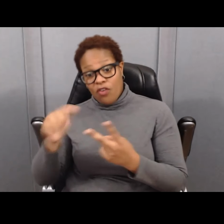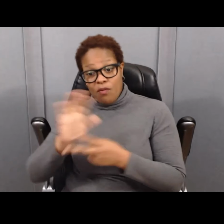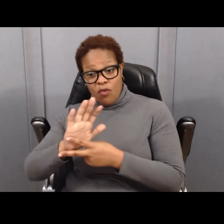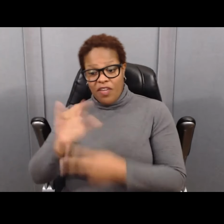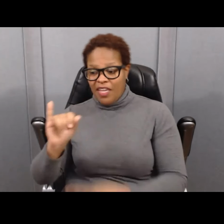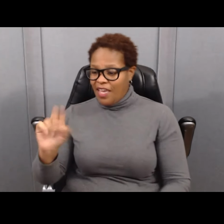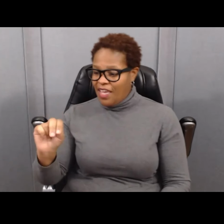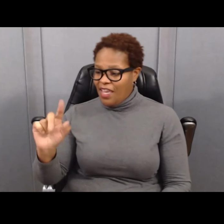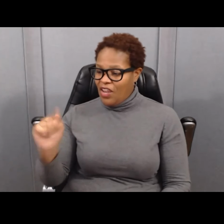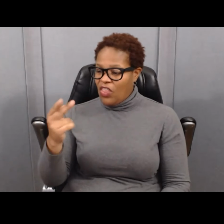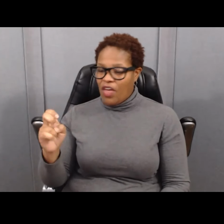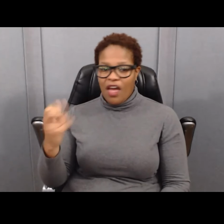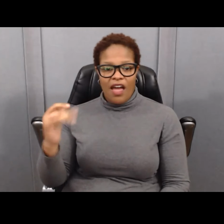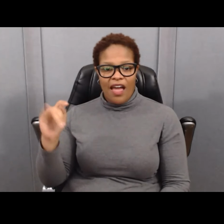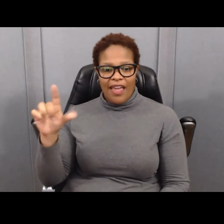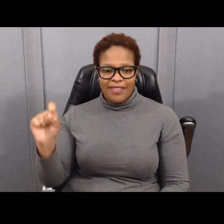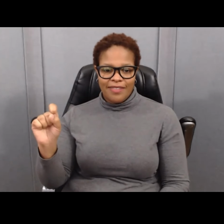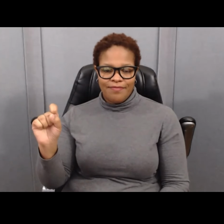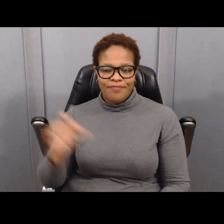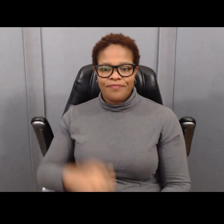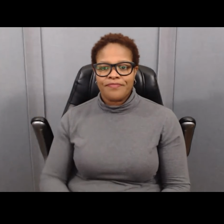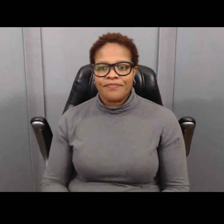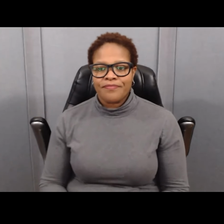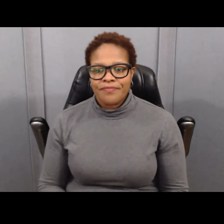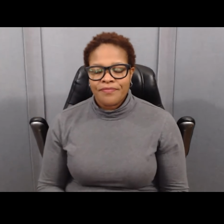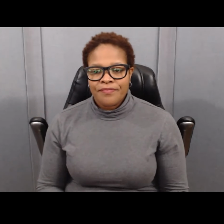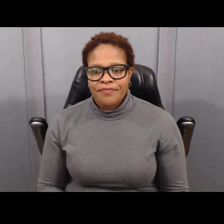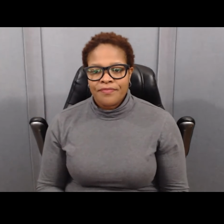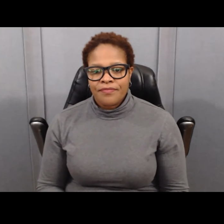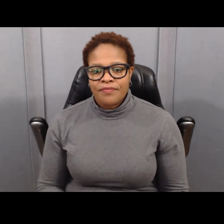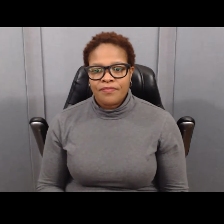So that could be put on the PL, the project leader,